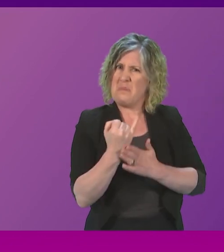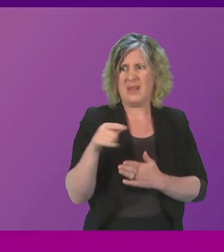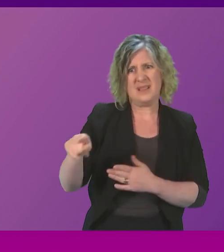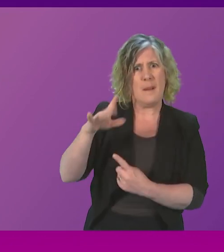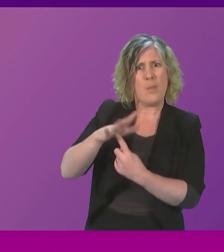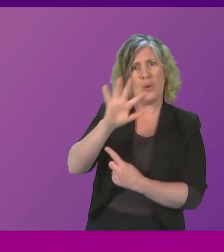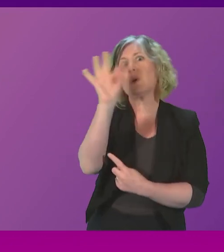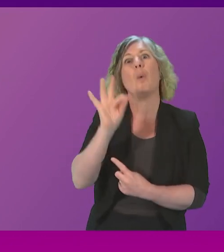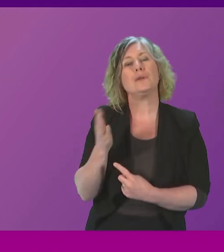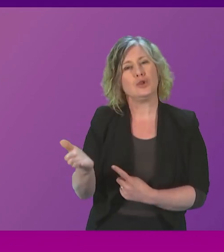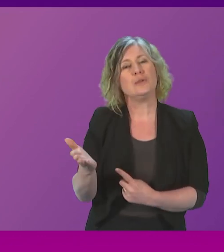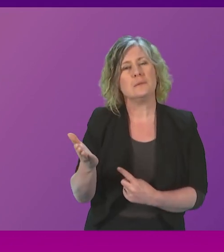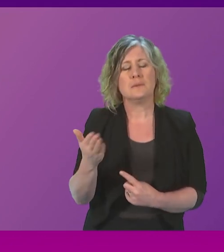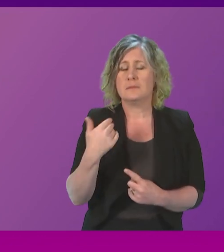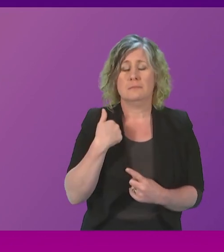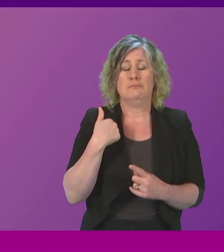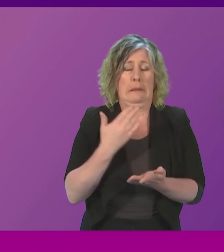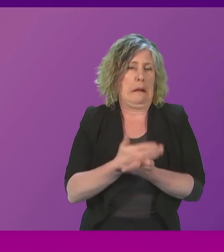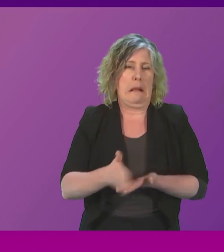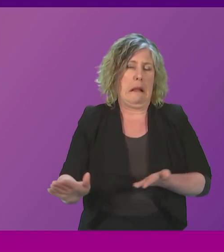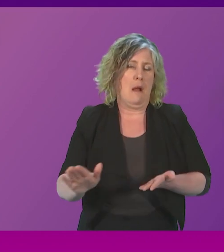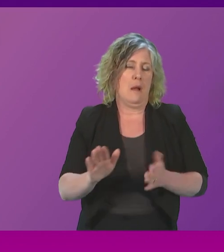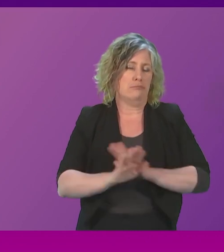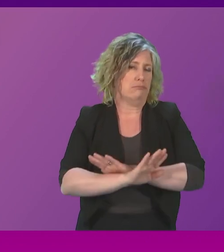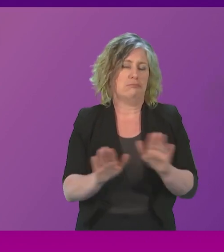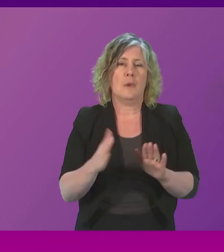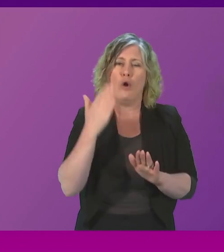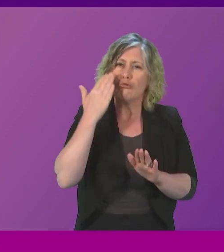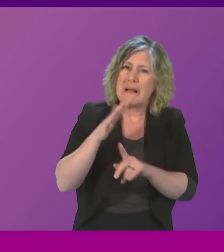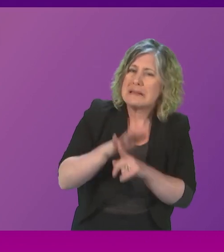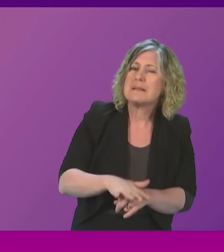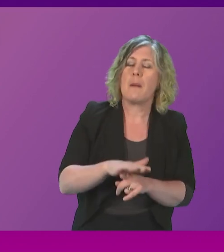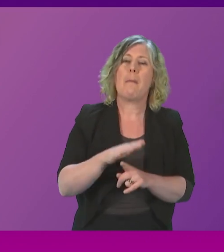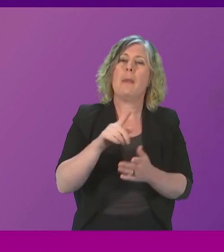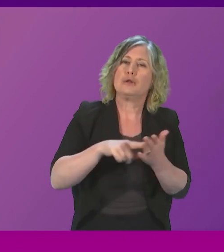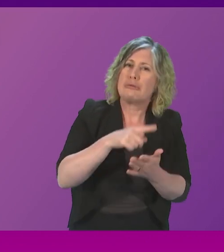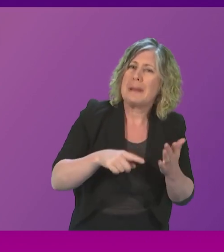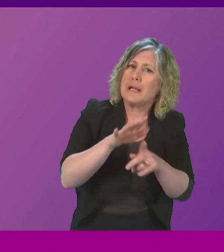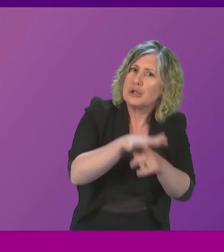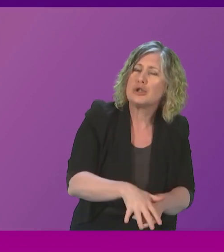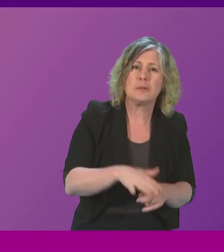We are clear that there is no place for racism or discrimination of any kind in sport or indeed in wider society.